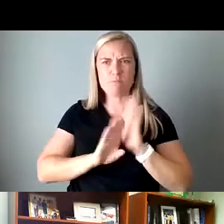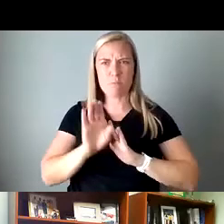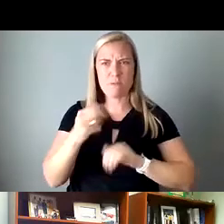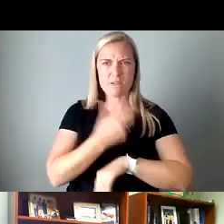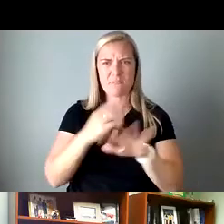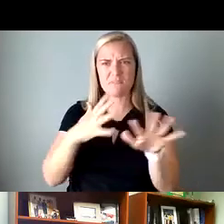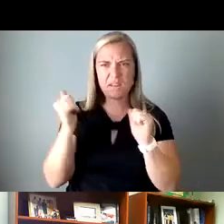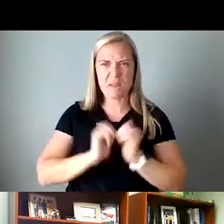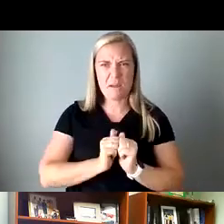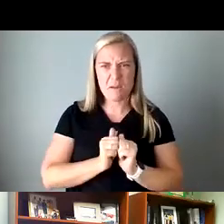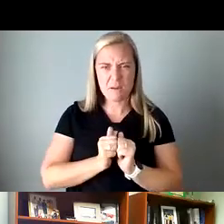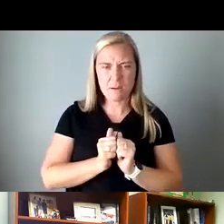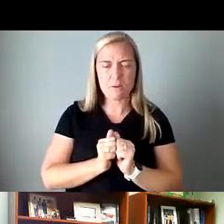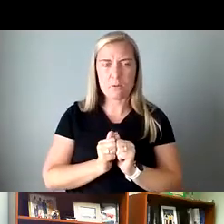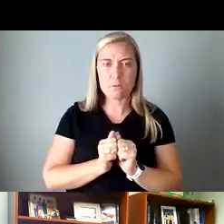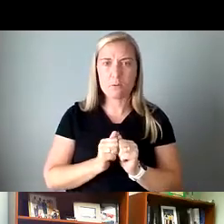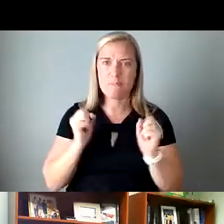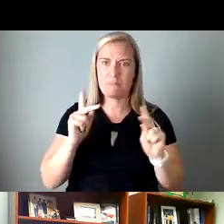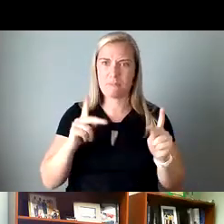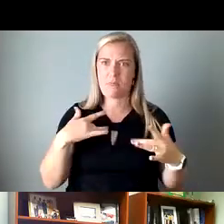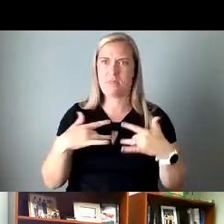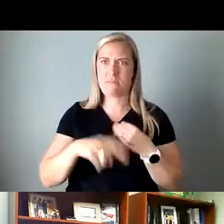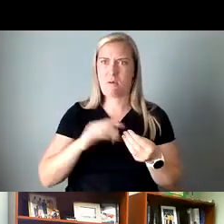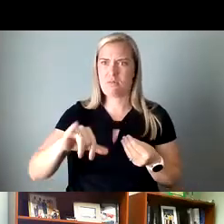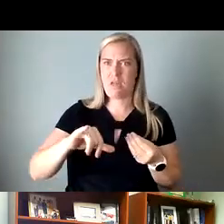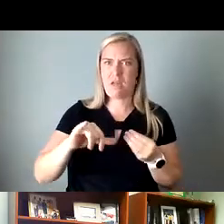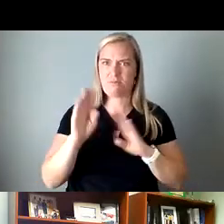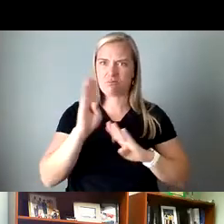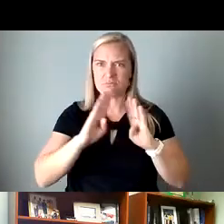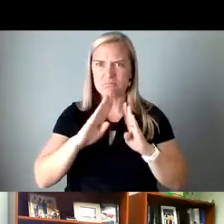I think this is an area that causes quite a lot of concern. It's true that a traditional